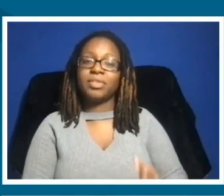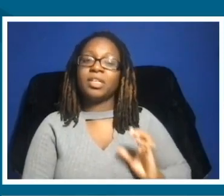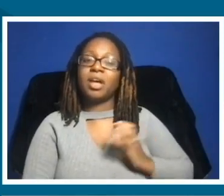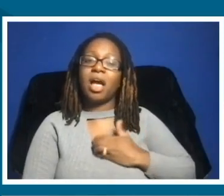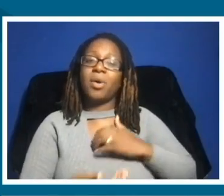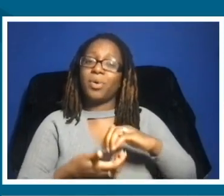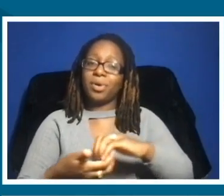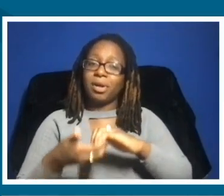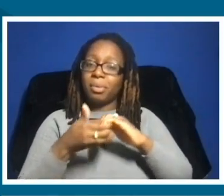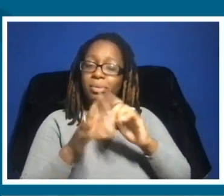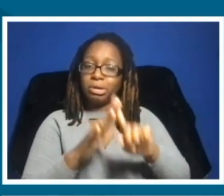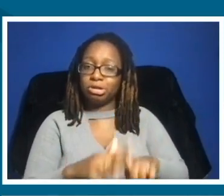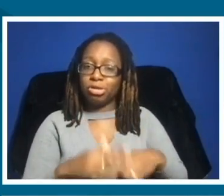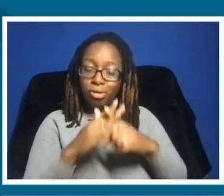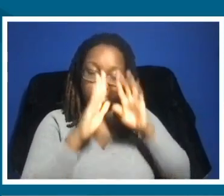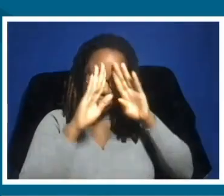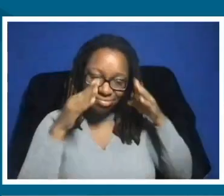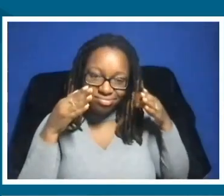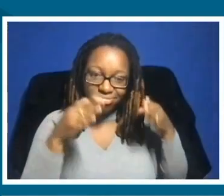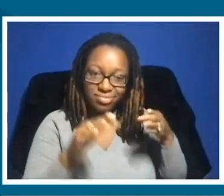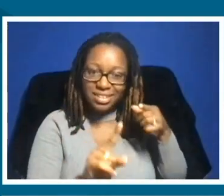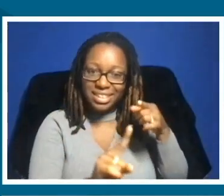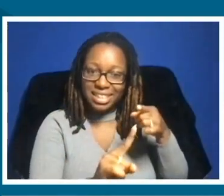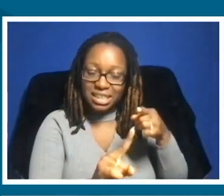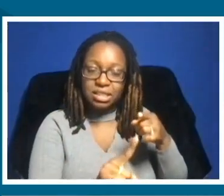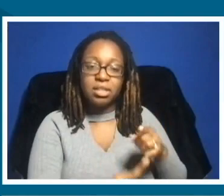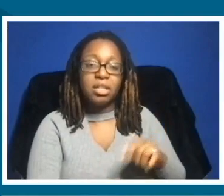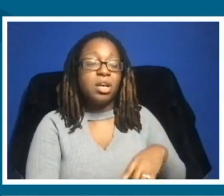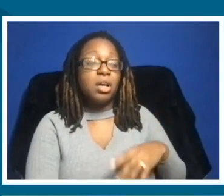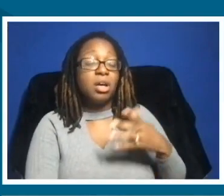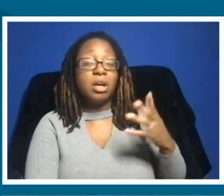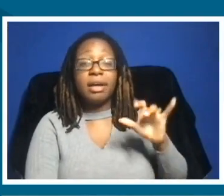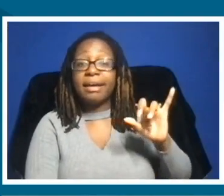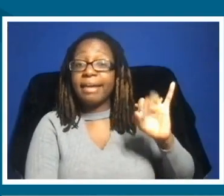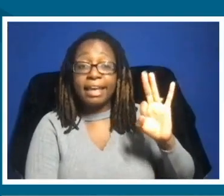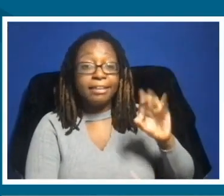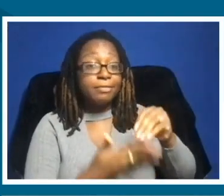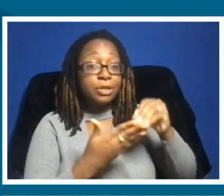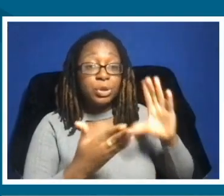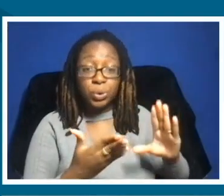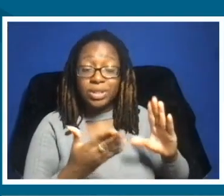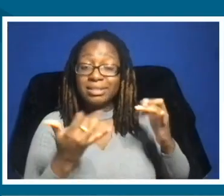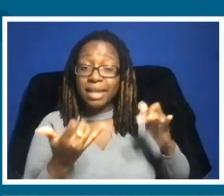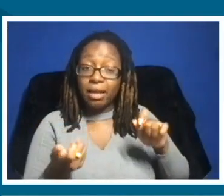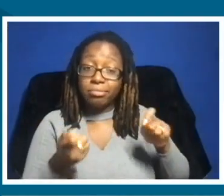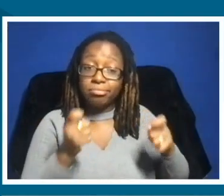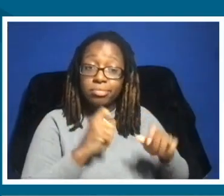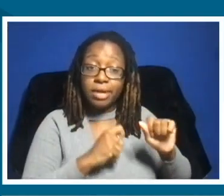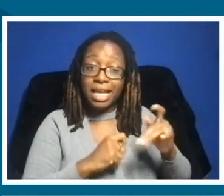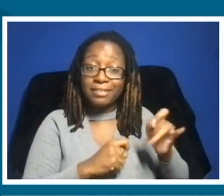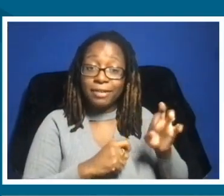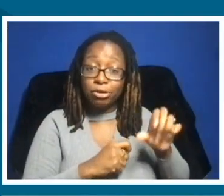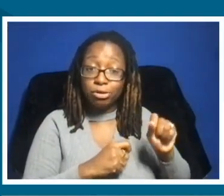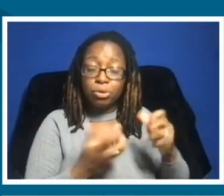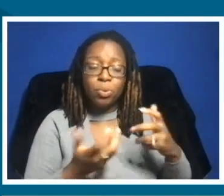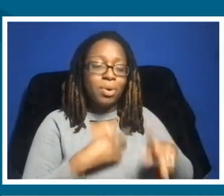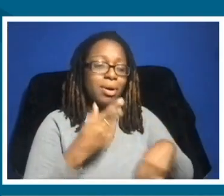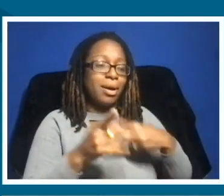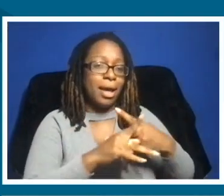and centered around this question what if students became activators that's where our story starts what kind of